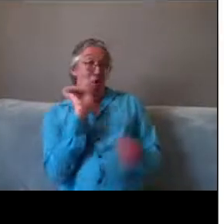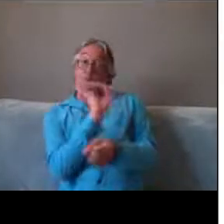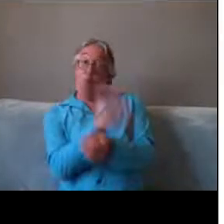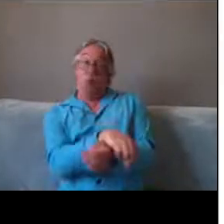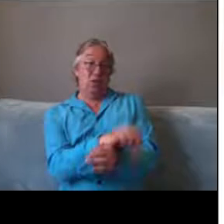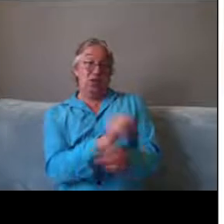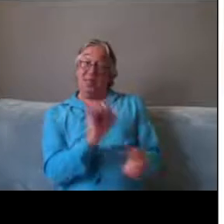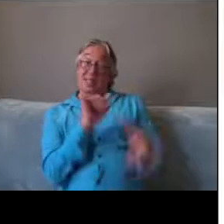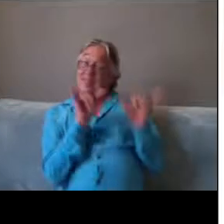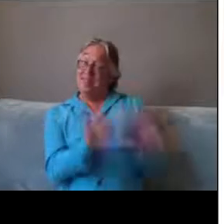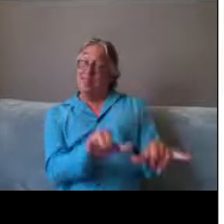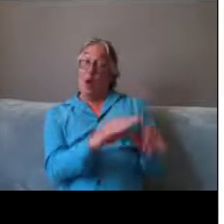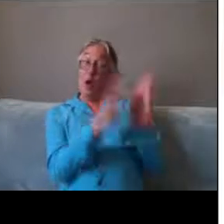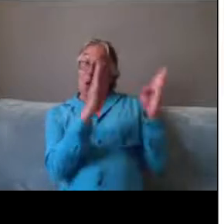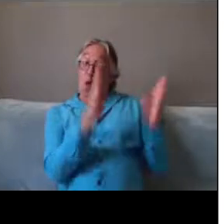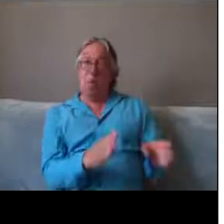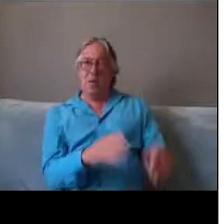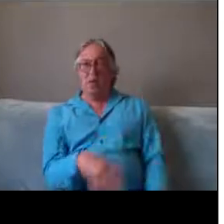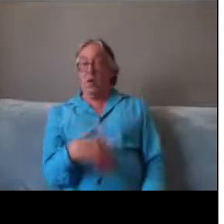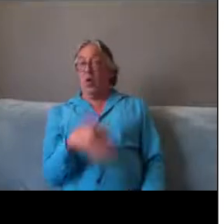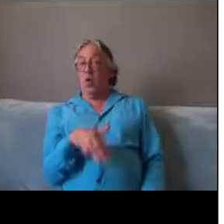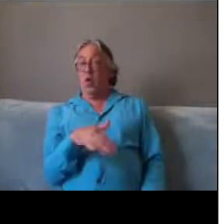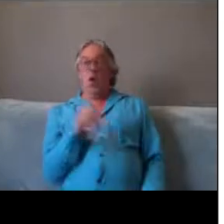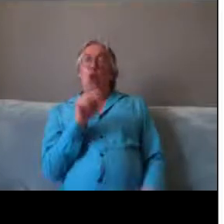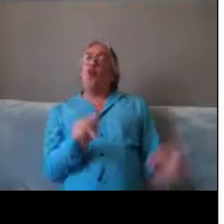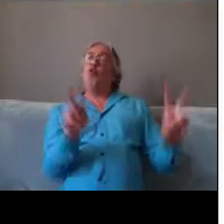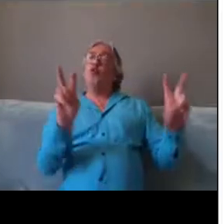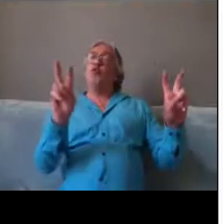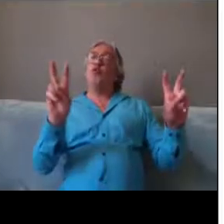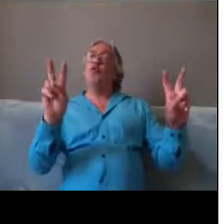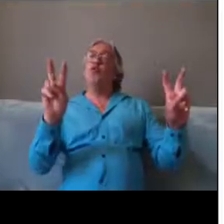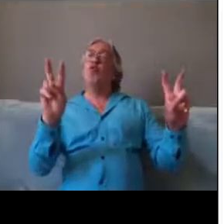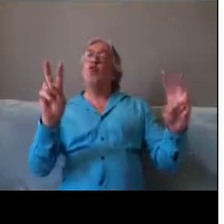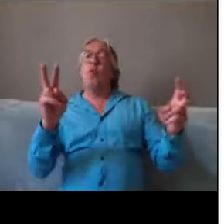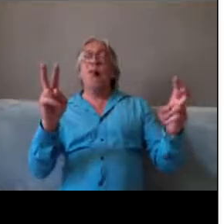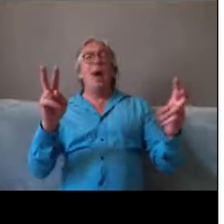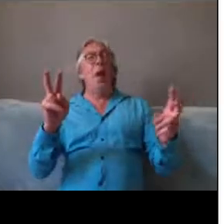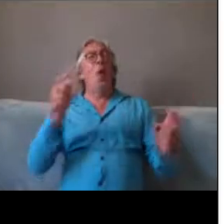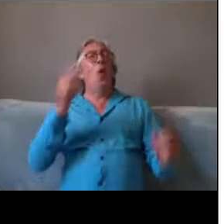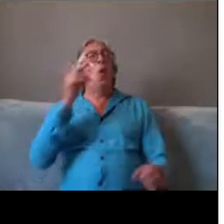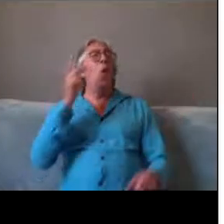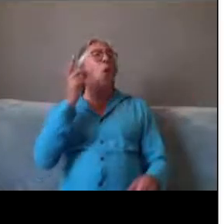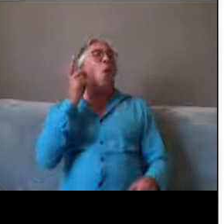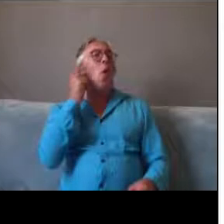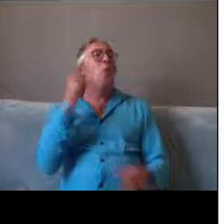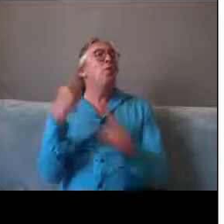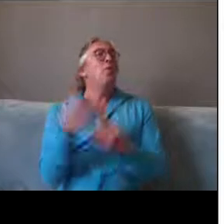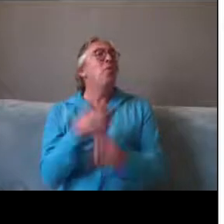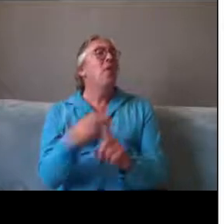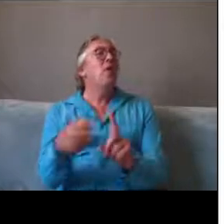We've tried to involve participants in the consultation. It has been done by collecting feedback